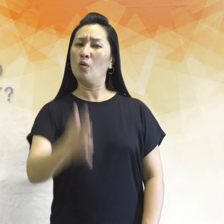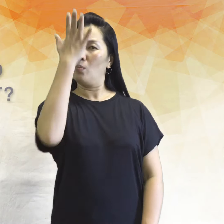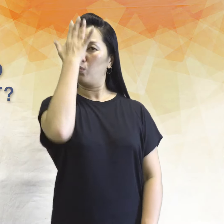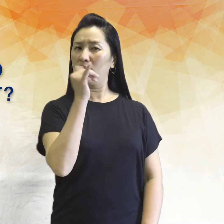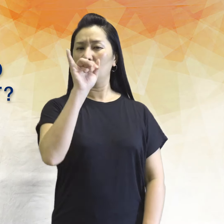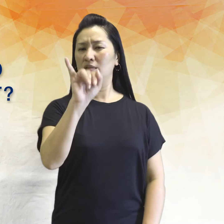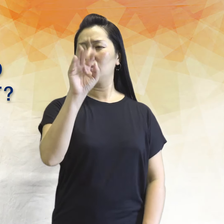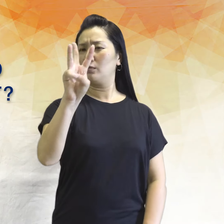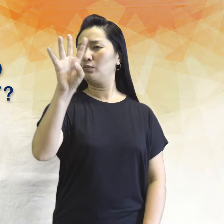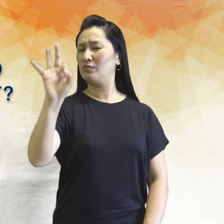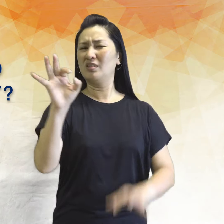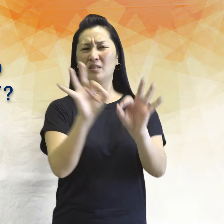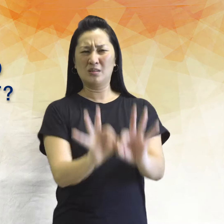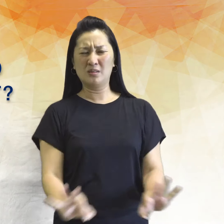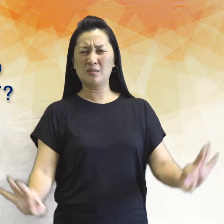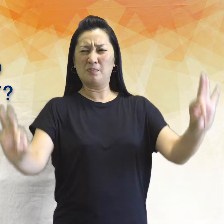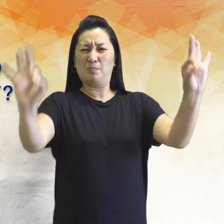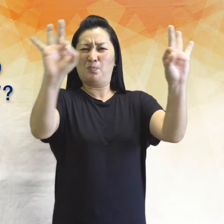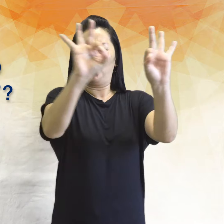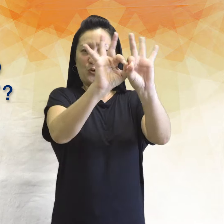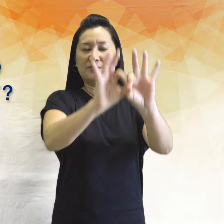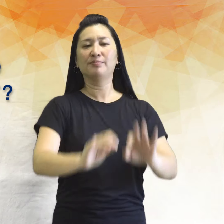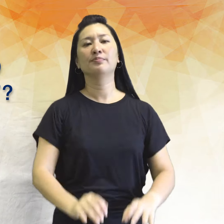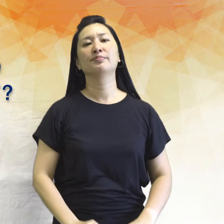Why is IWD important?